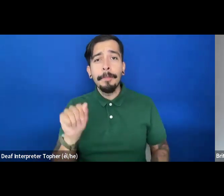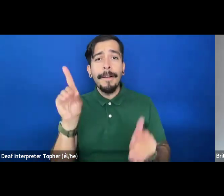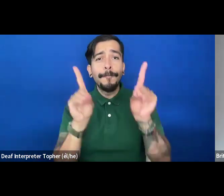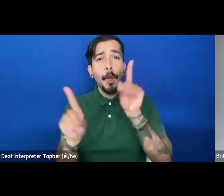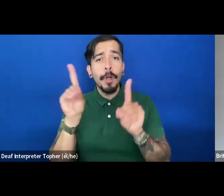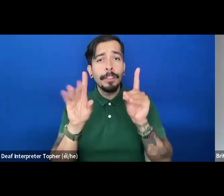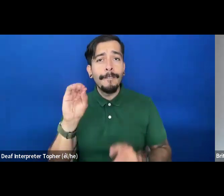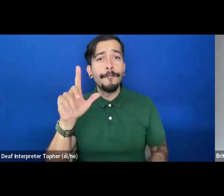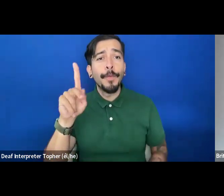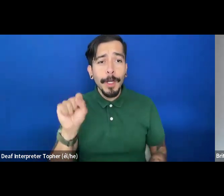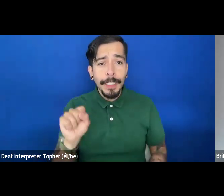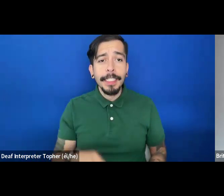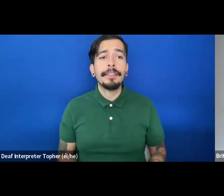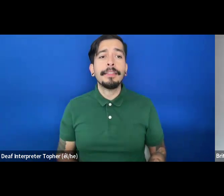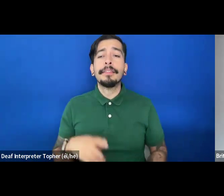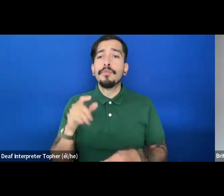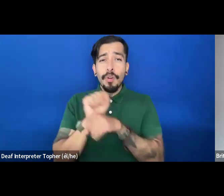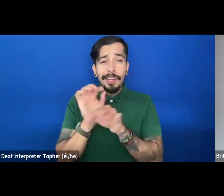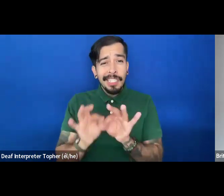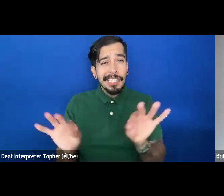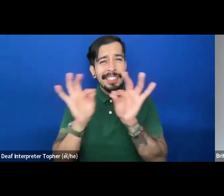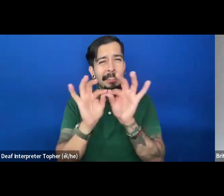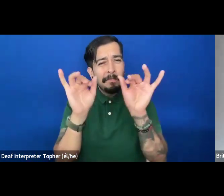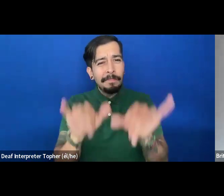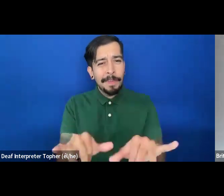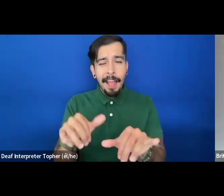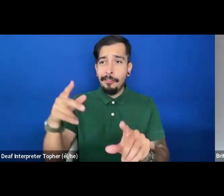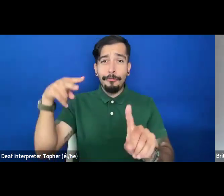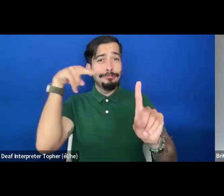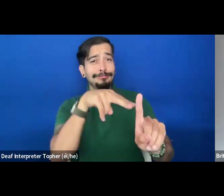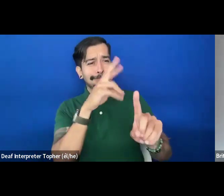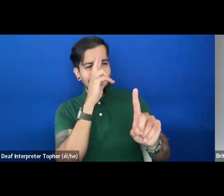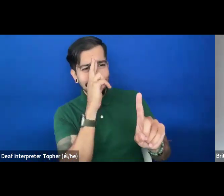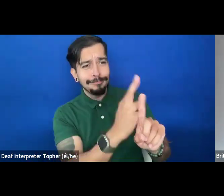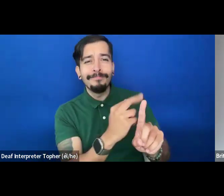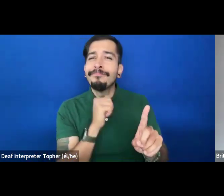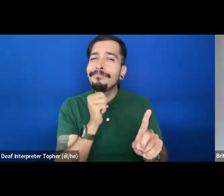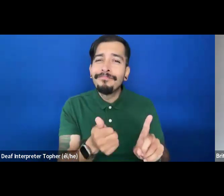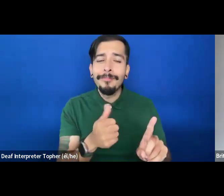with the respect and dignity that it deserves. But we know that care work is not about charity,